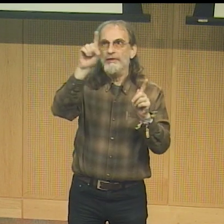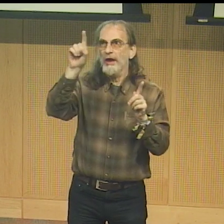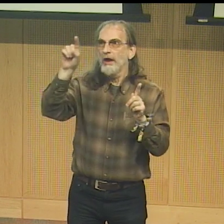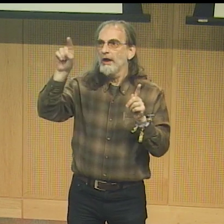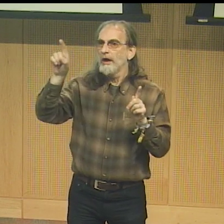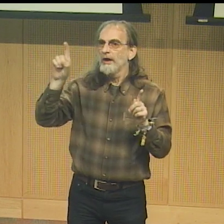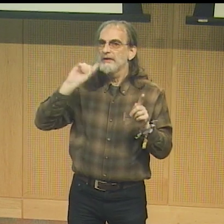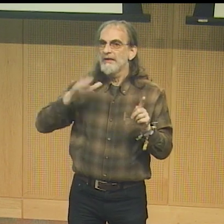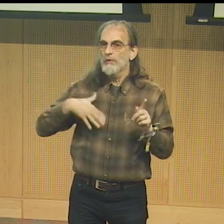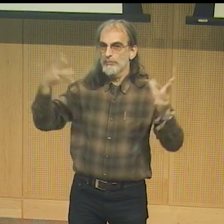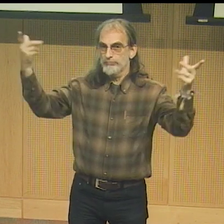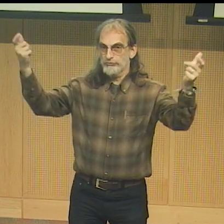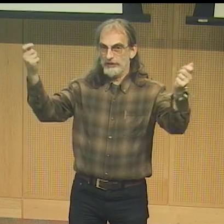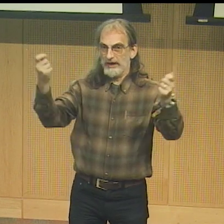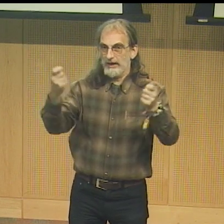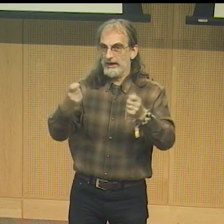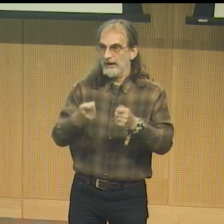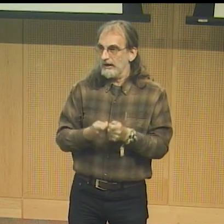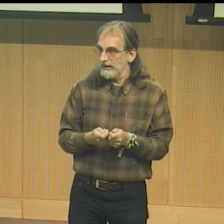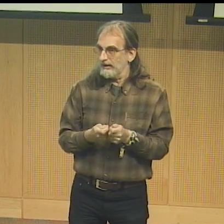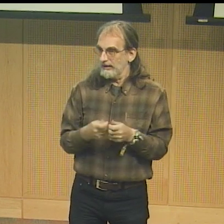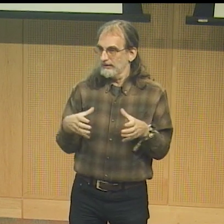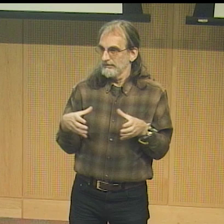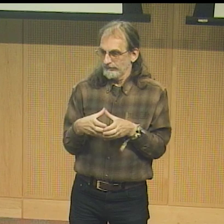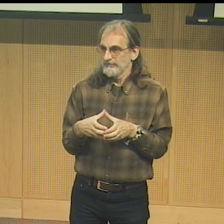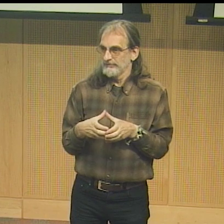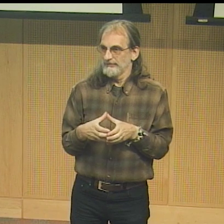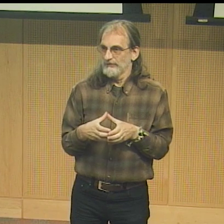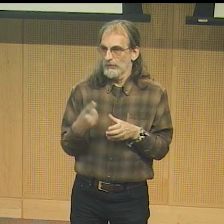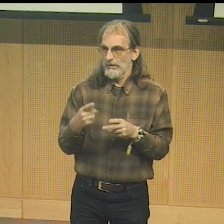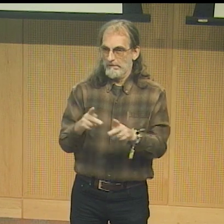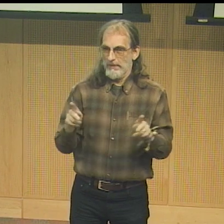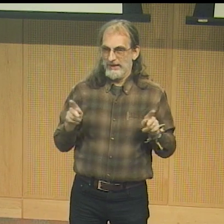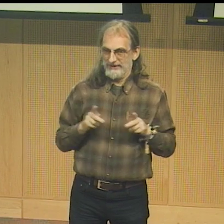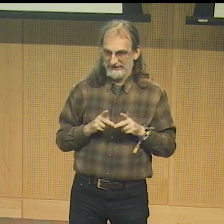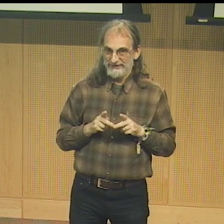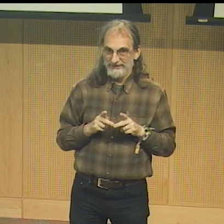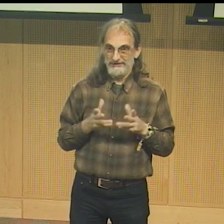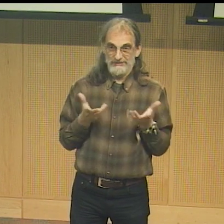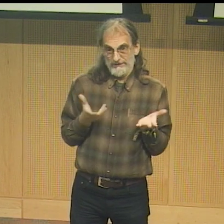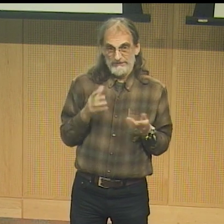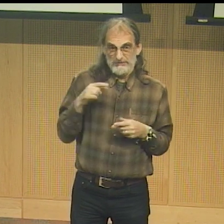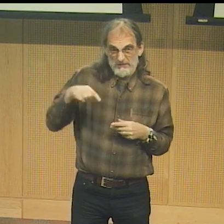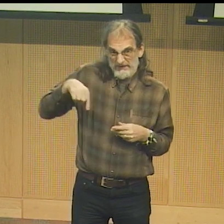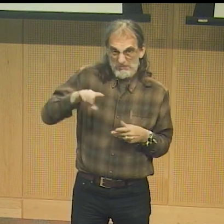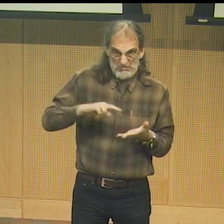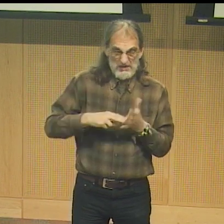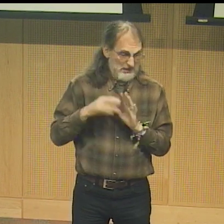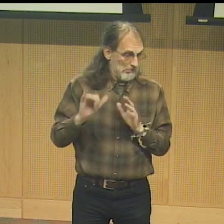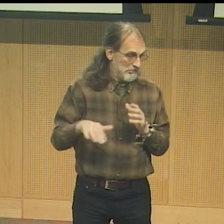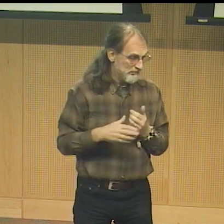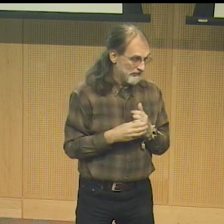All we know about deafness is really brought together under the umbrella of the Deafhood concept, and so maybe that's